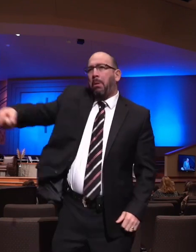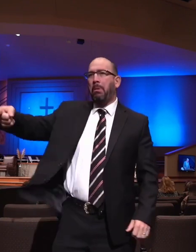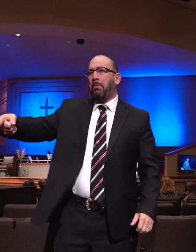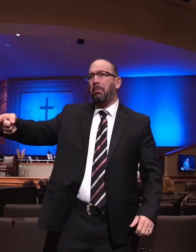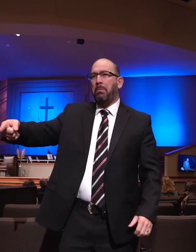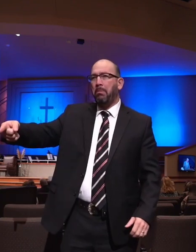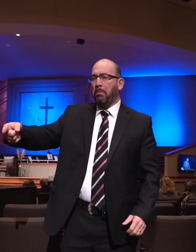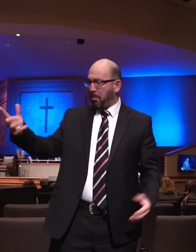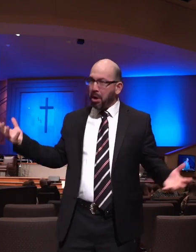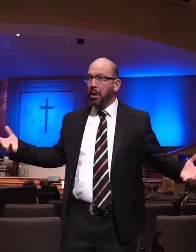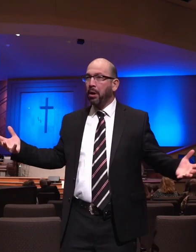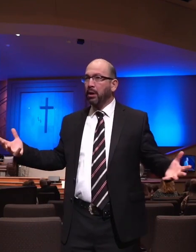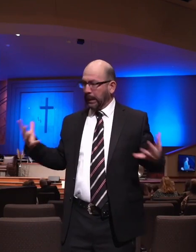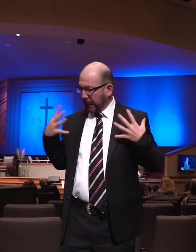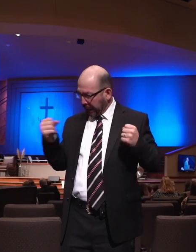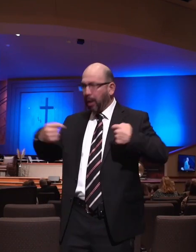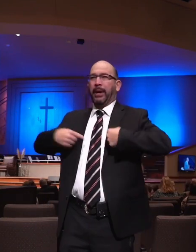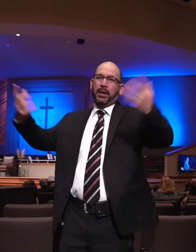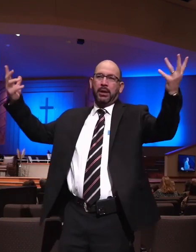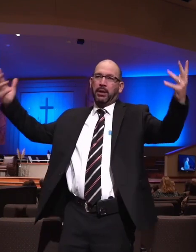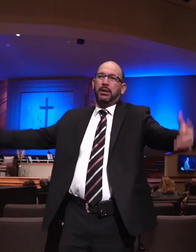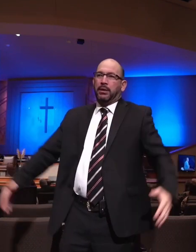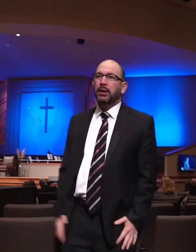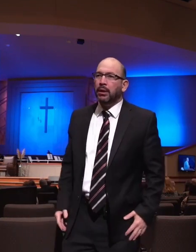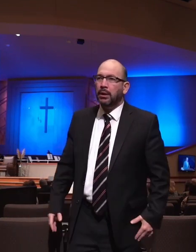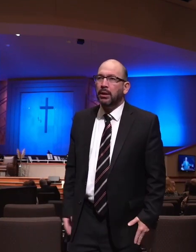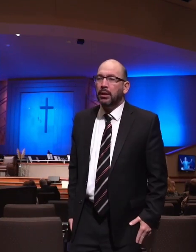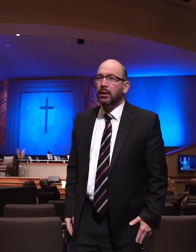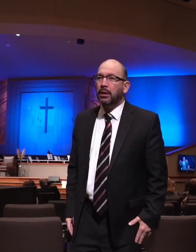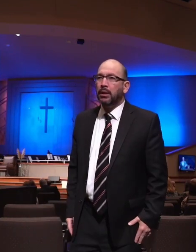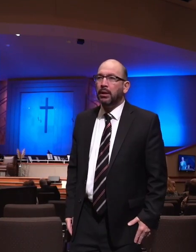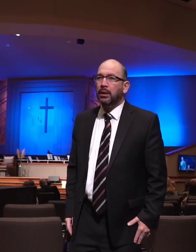place and recover the leper hey